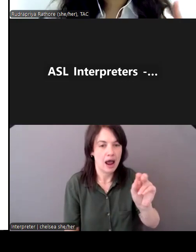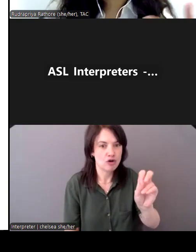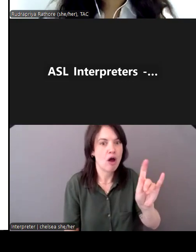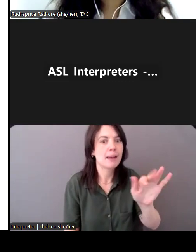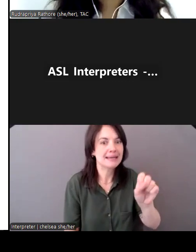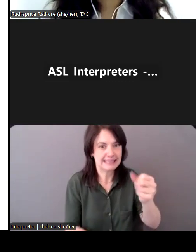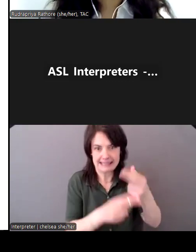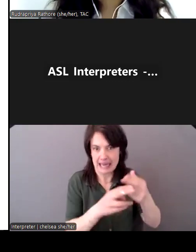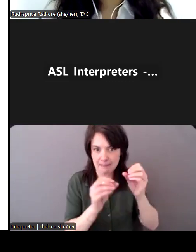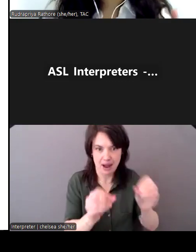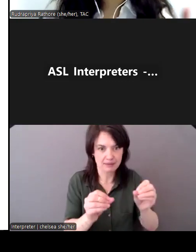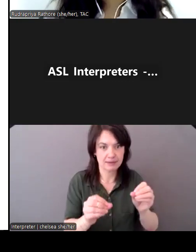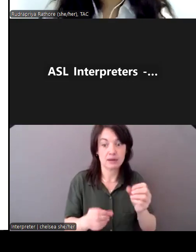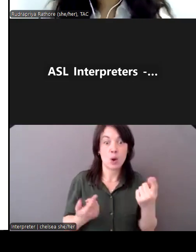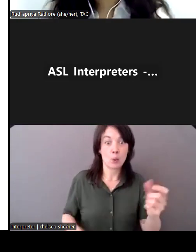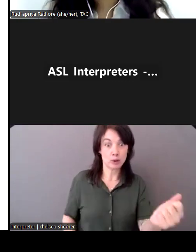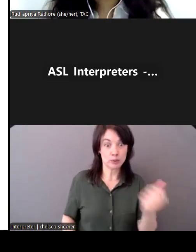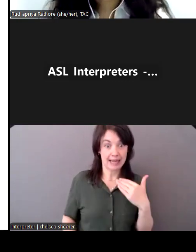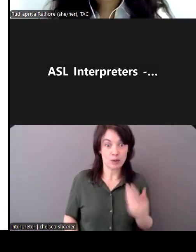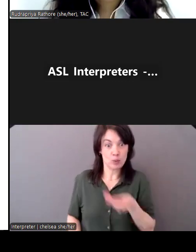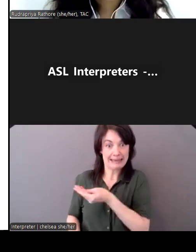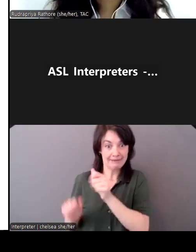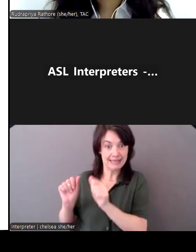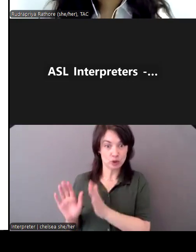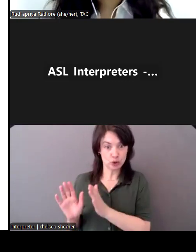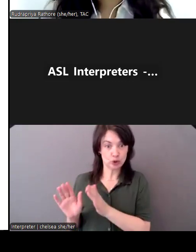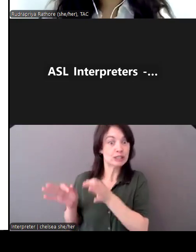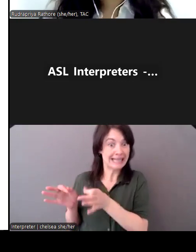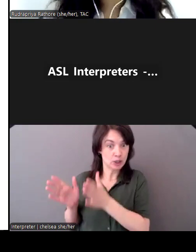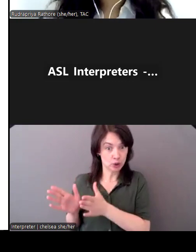they don't see your name they don't know who your application belongs to and your name must